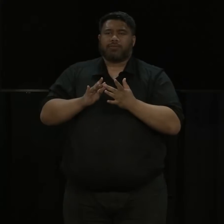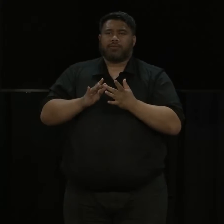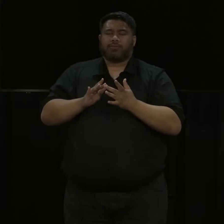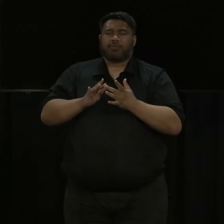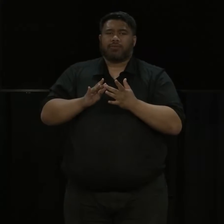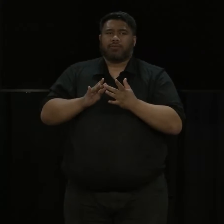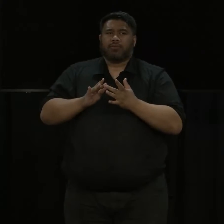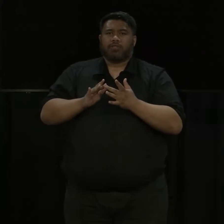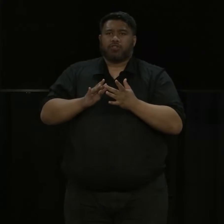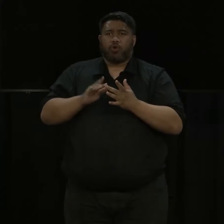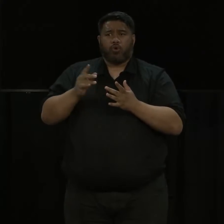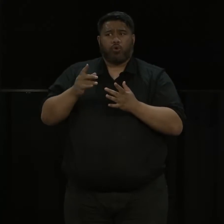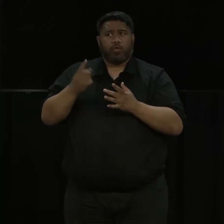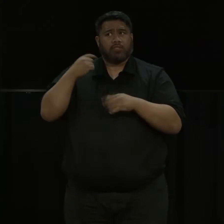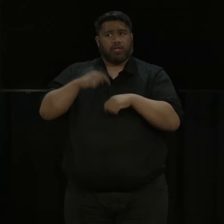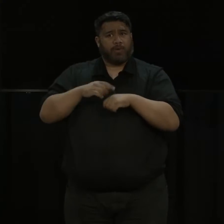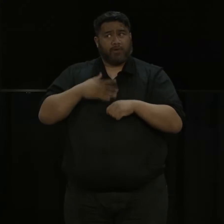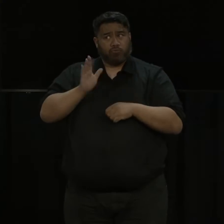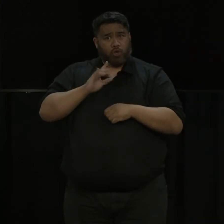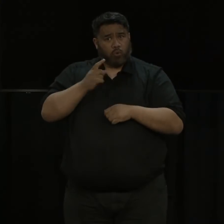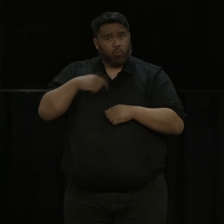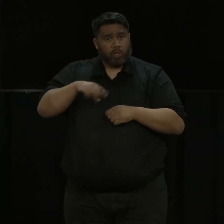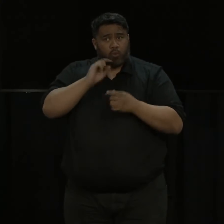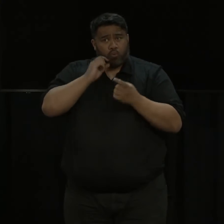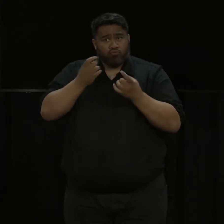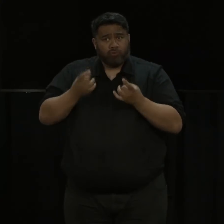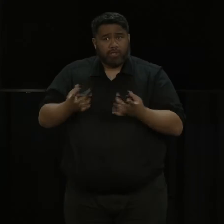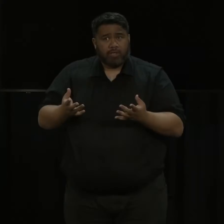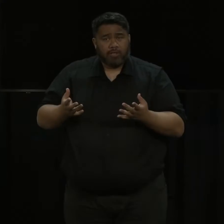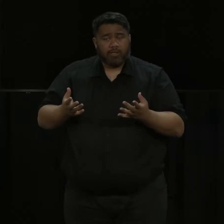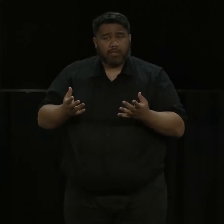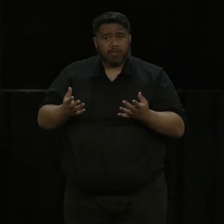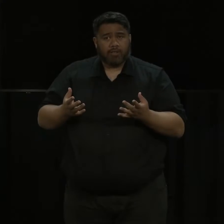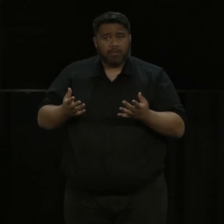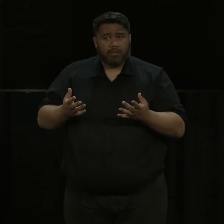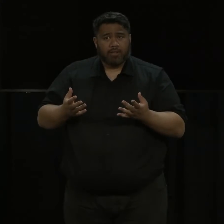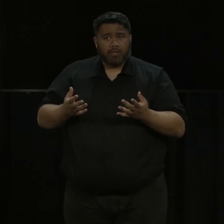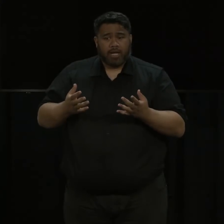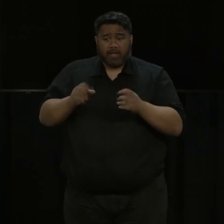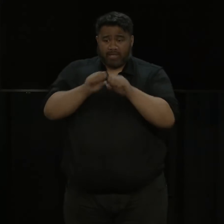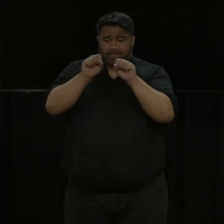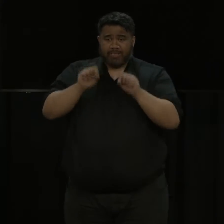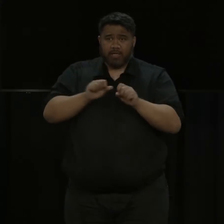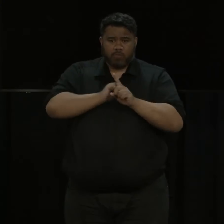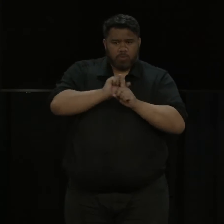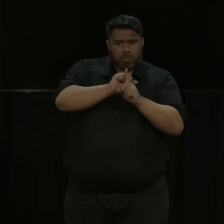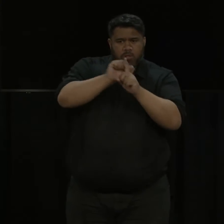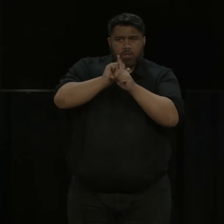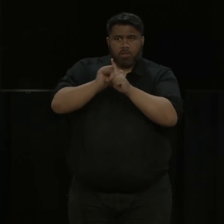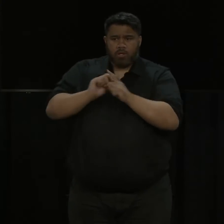outbreak going very wide and being able to follow up a wide range of contacts.